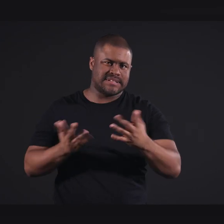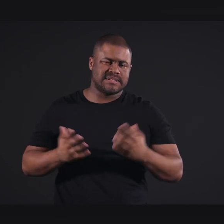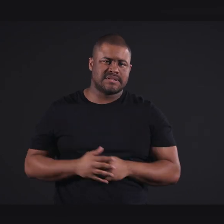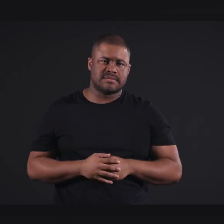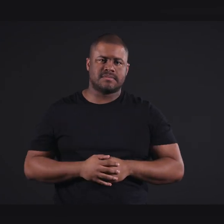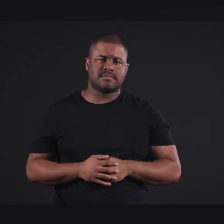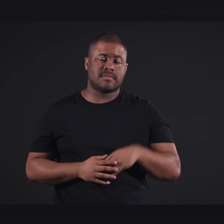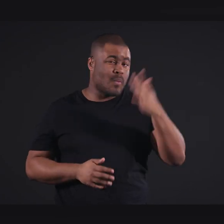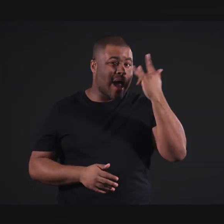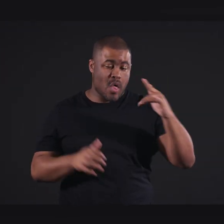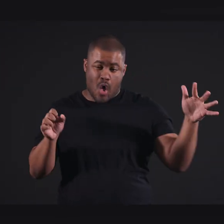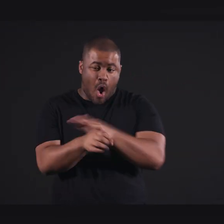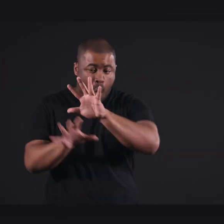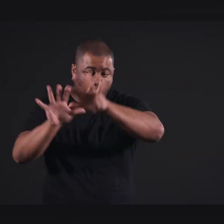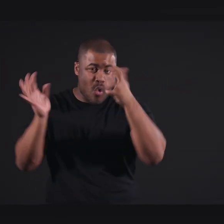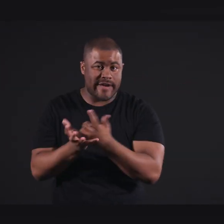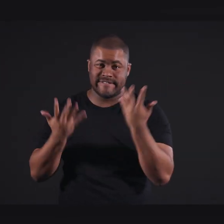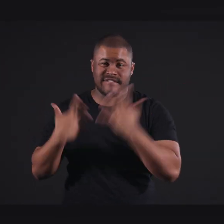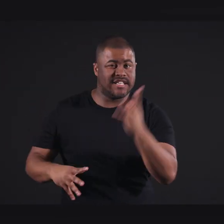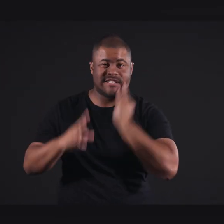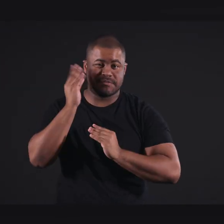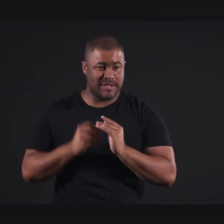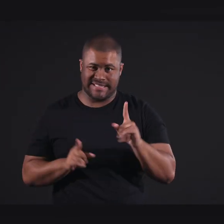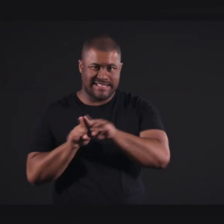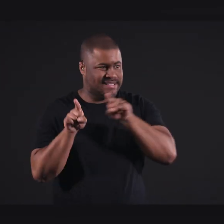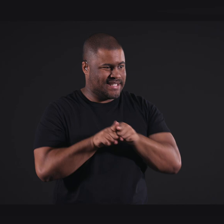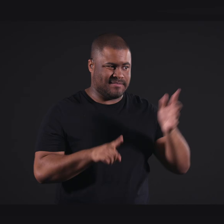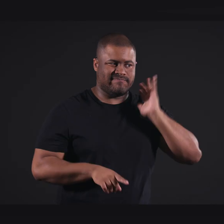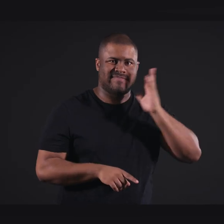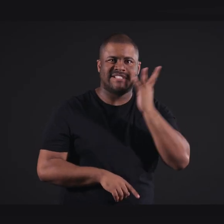For the whole world has been in Israel’s position.